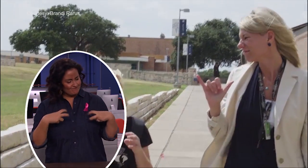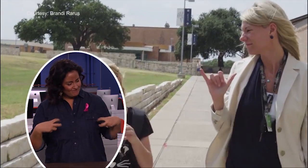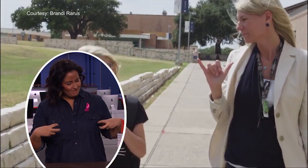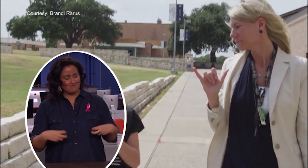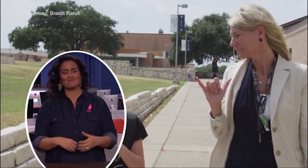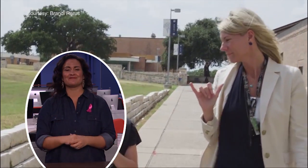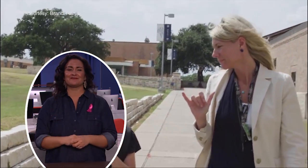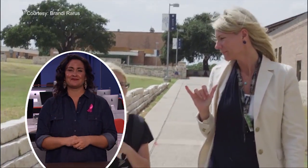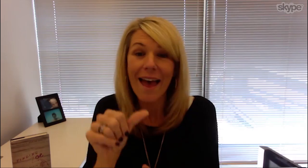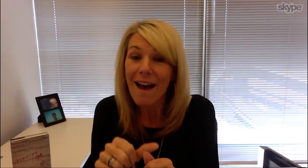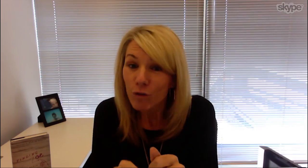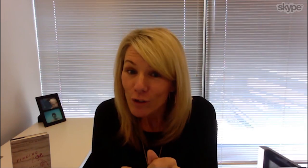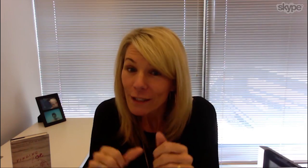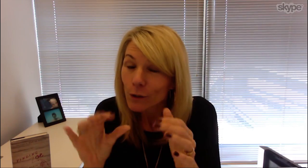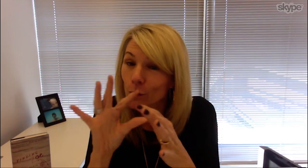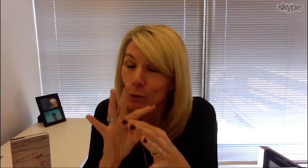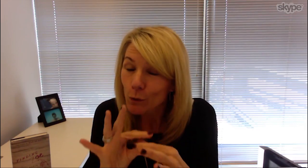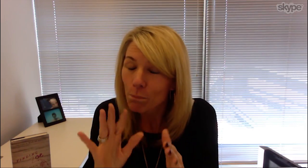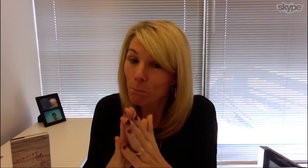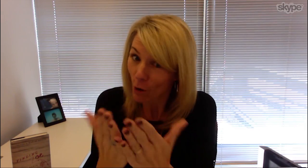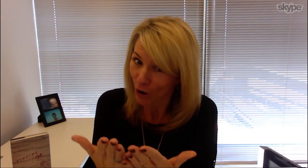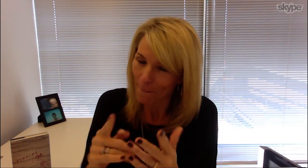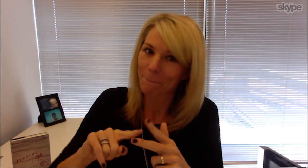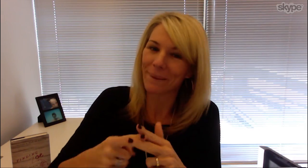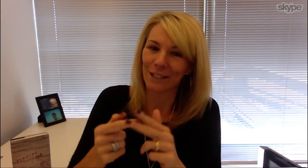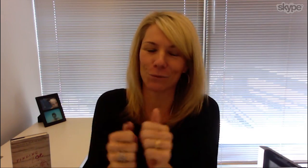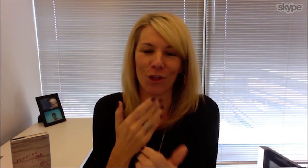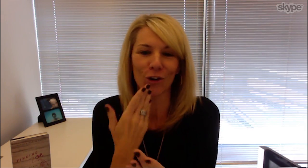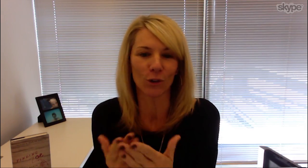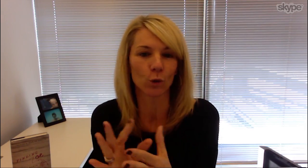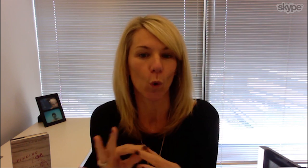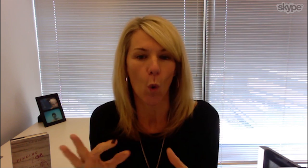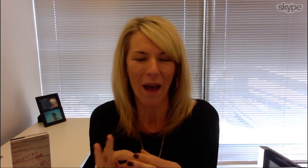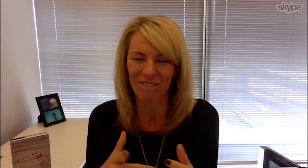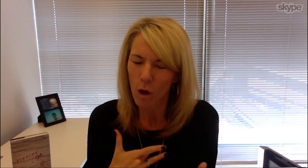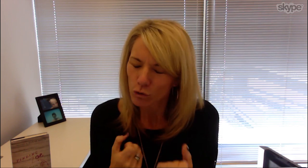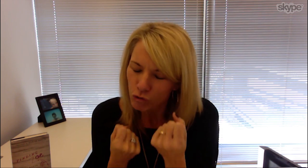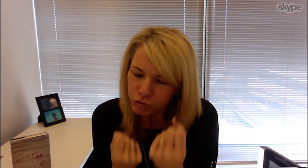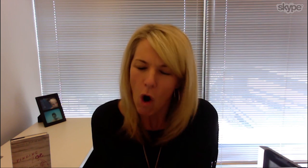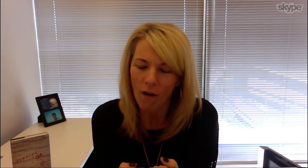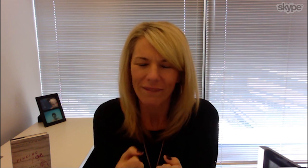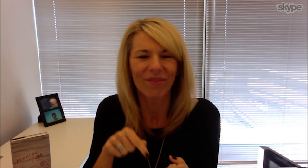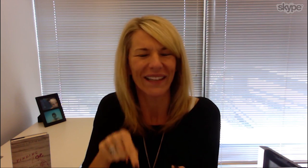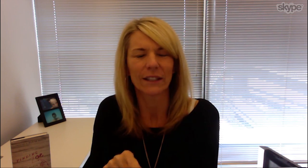Brandi: “Every book begins with a good story and I felt so strongly that this was a great